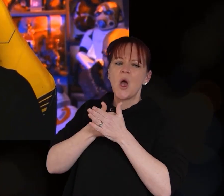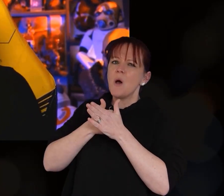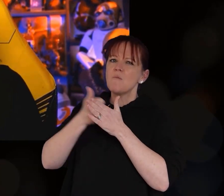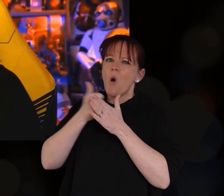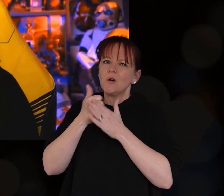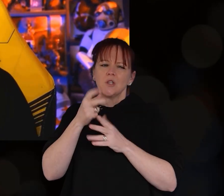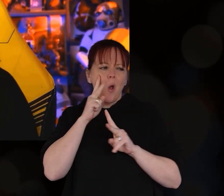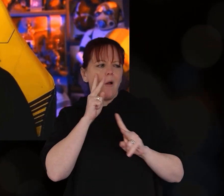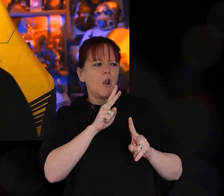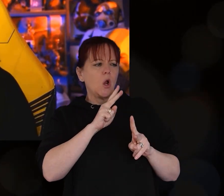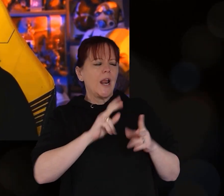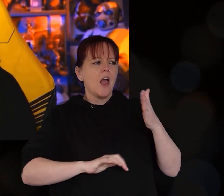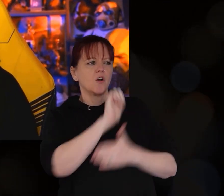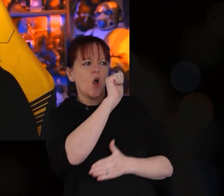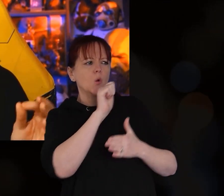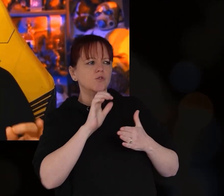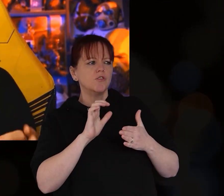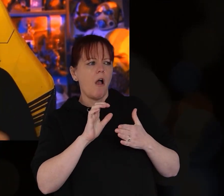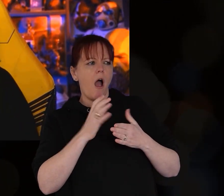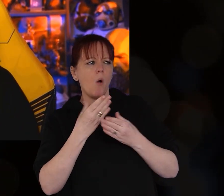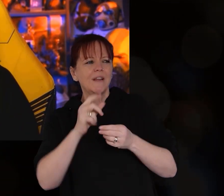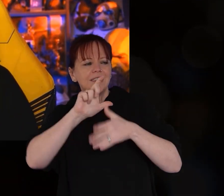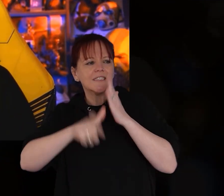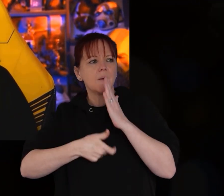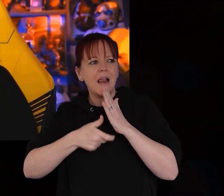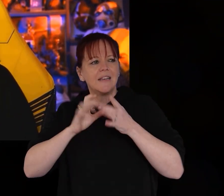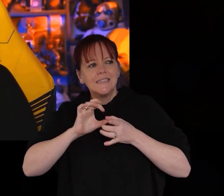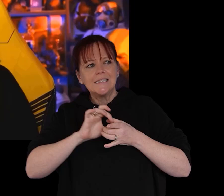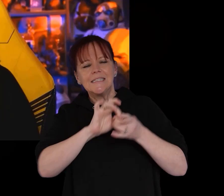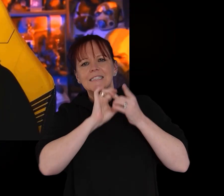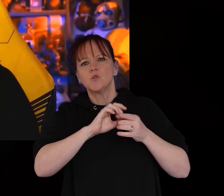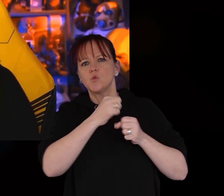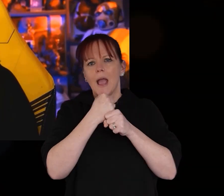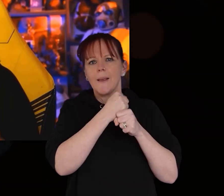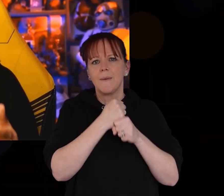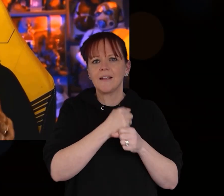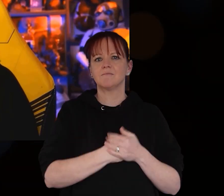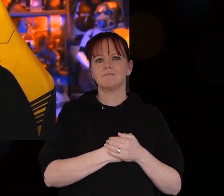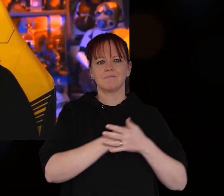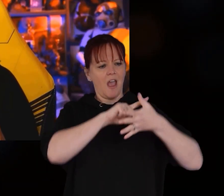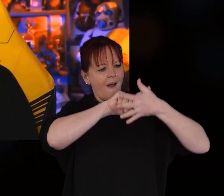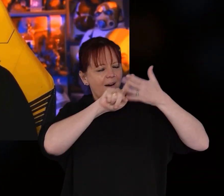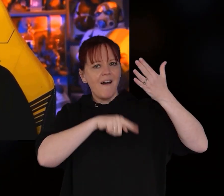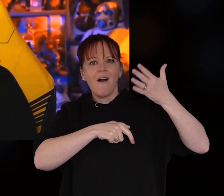of disability and gaming. All of our finalists do an incredible job at exactly that.